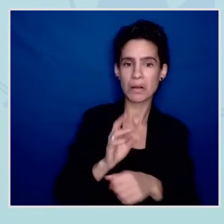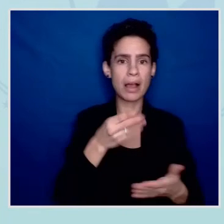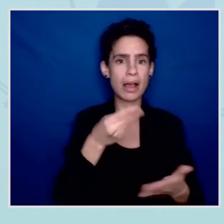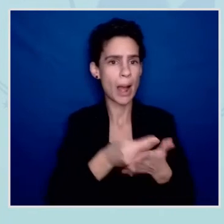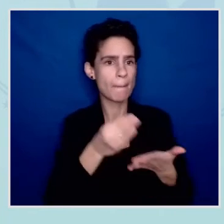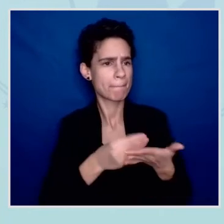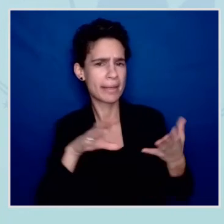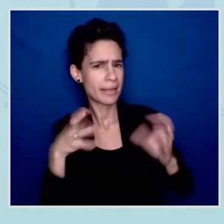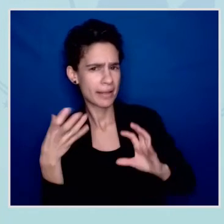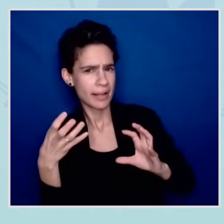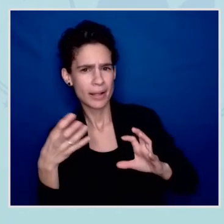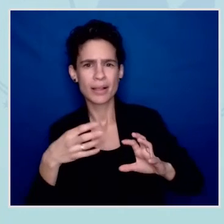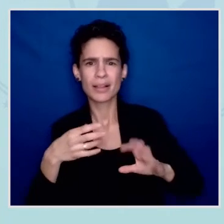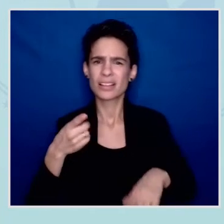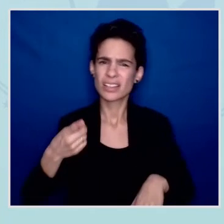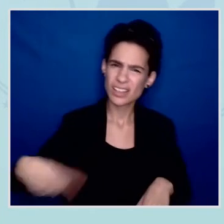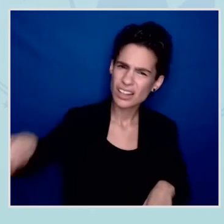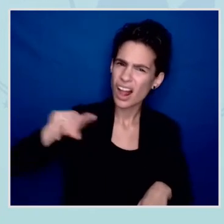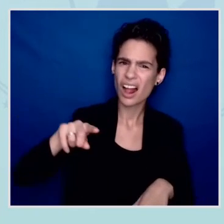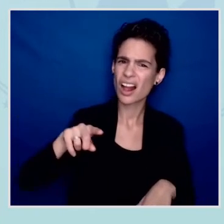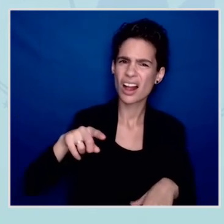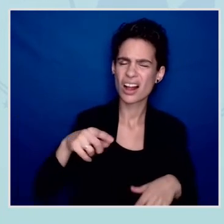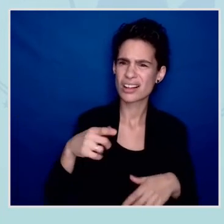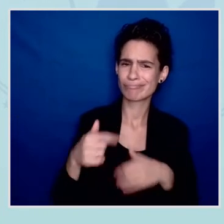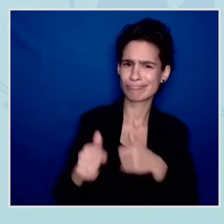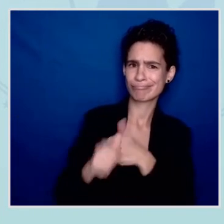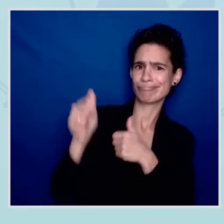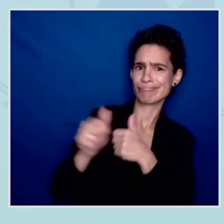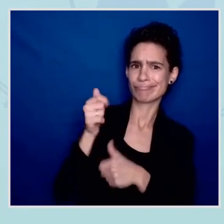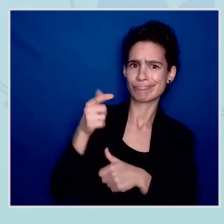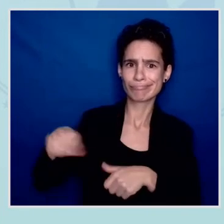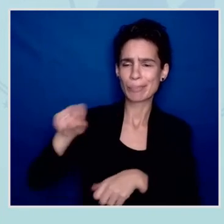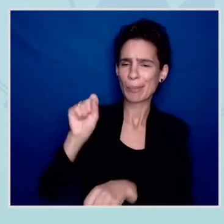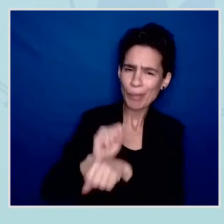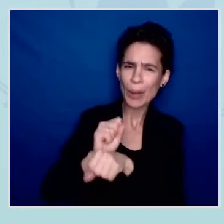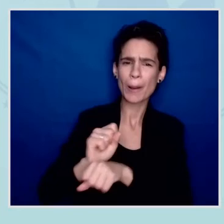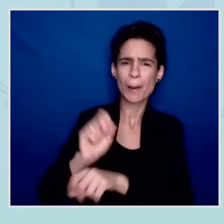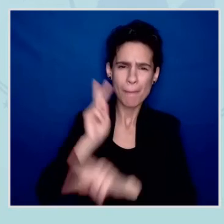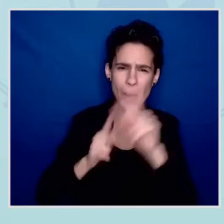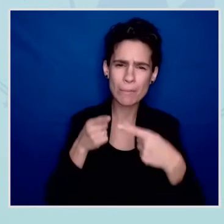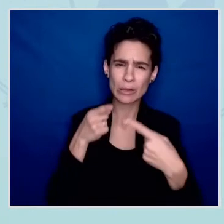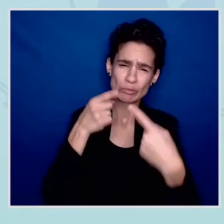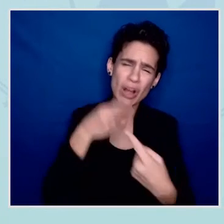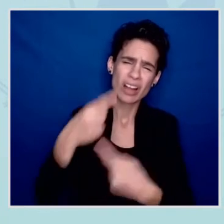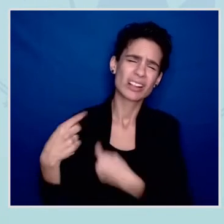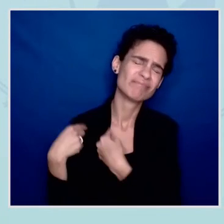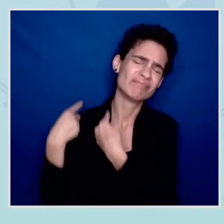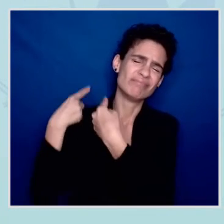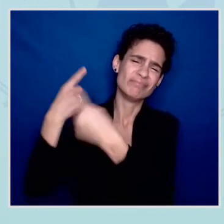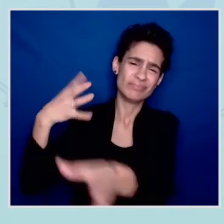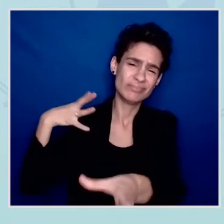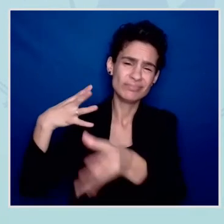IMPOSSIBLE CONDITIONS. BUT THIS IS IT JUST BECAUSE OF